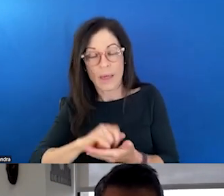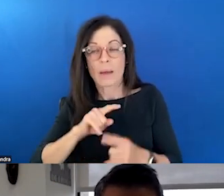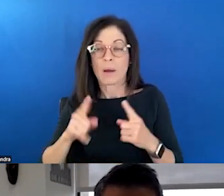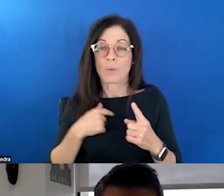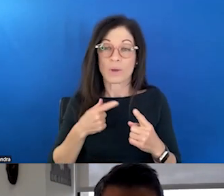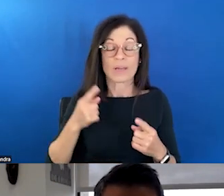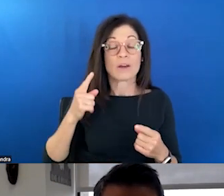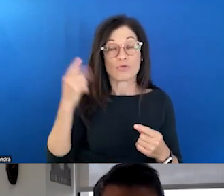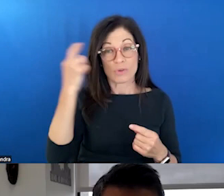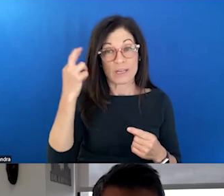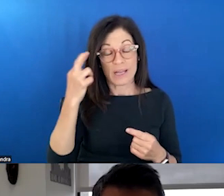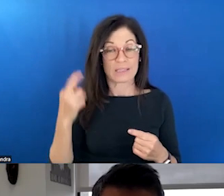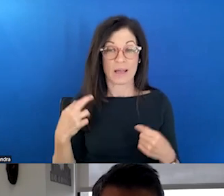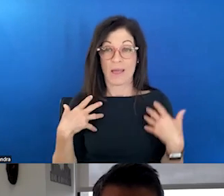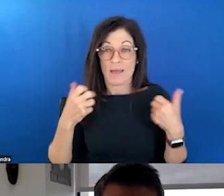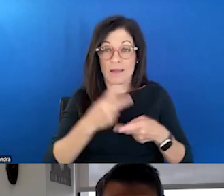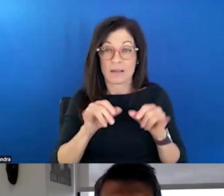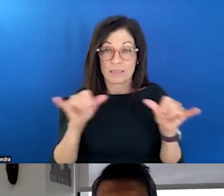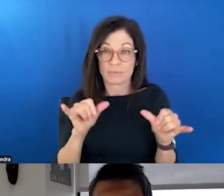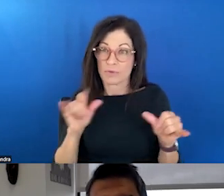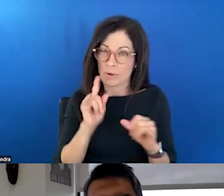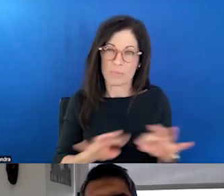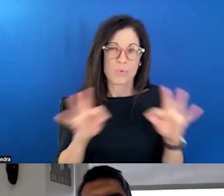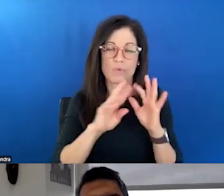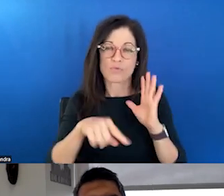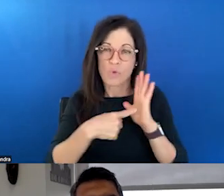AN INCREDIBLY IMPORTANT ROLE IN SUICIDE PREVENTION.